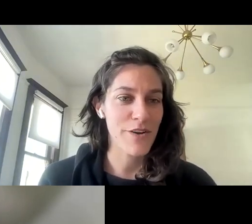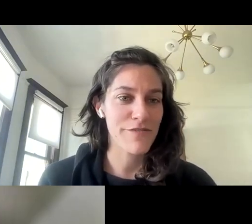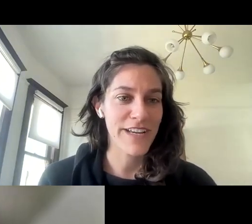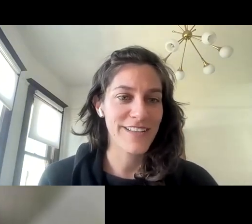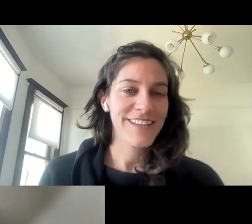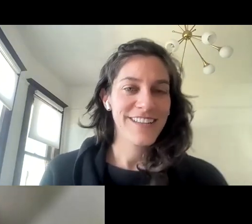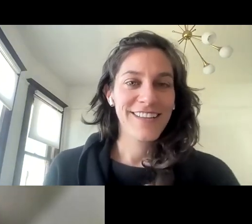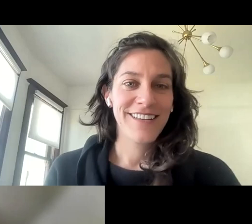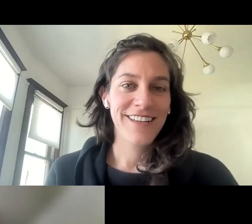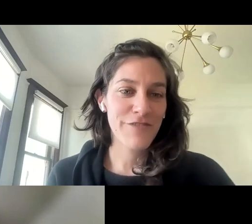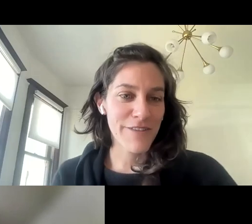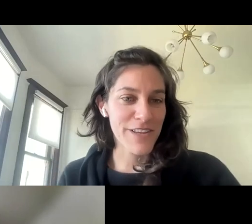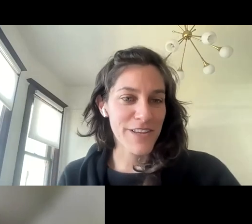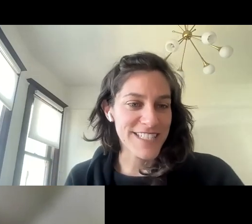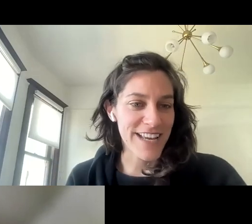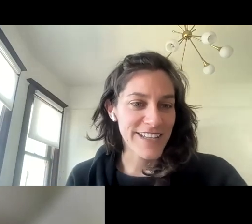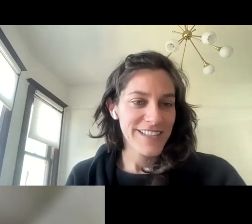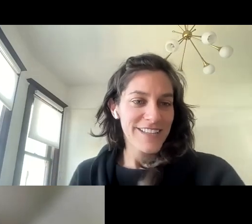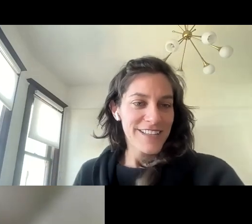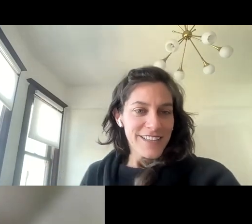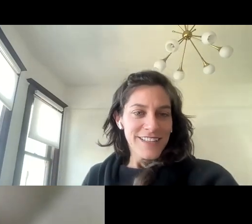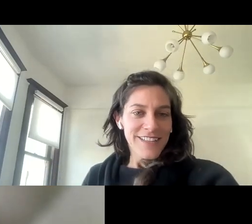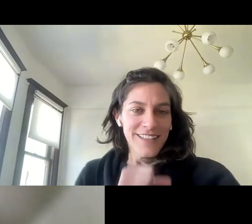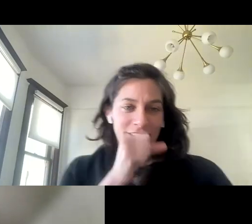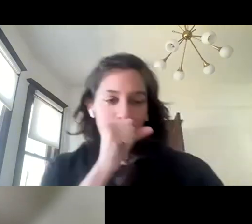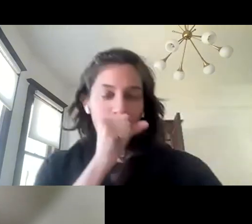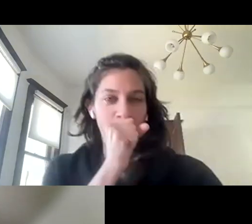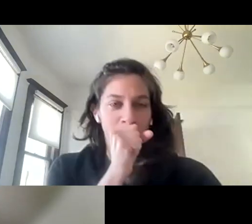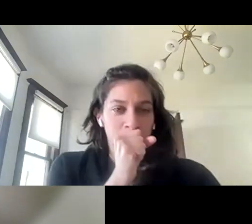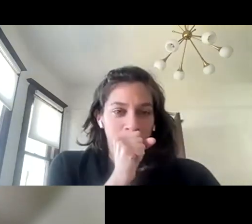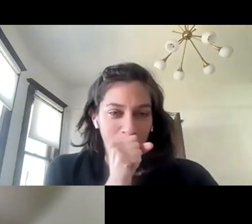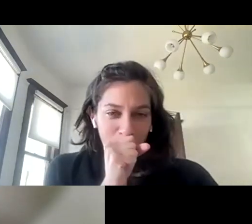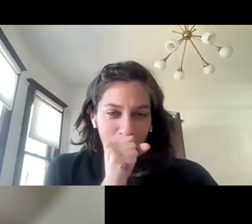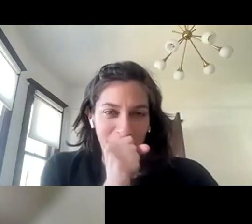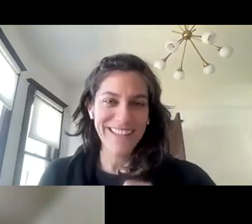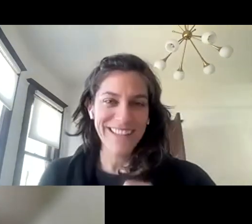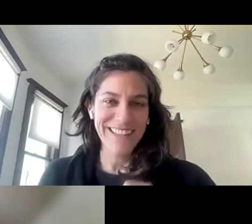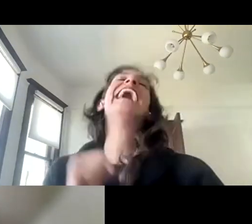so let me know if I covered everything you wanted to say. I don't have to say anything in addition, that was perfect.